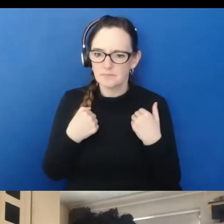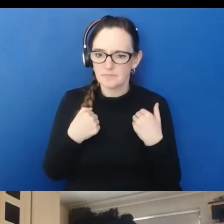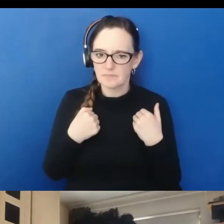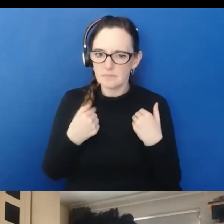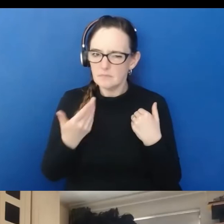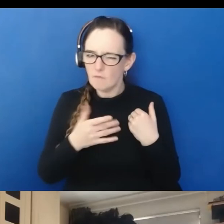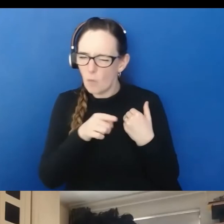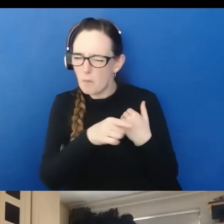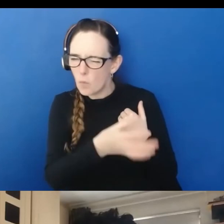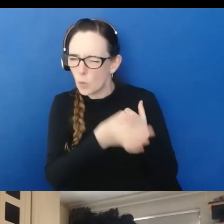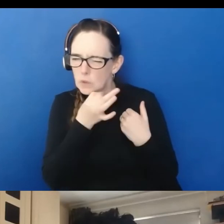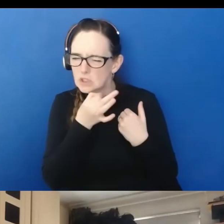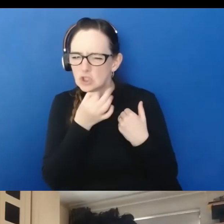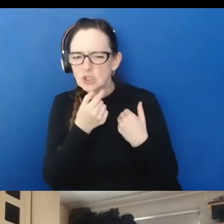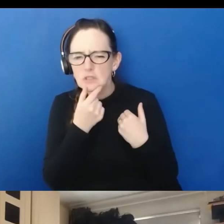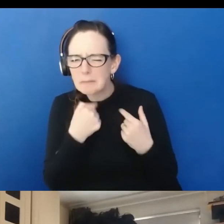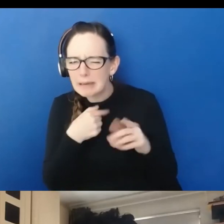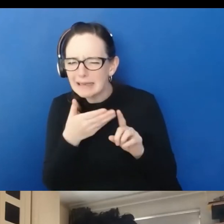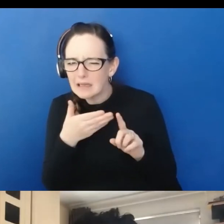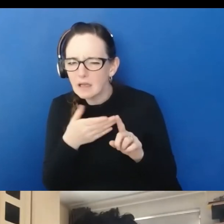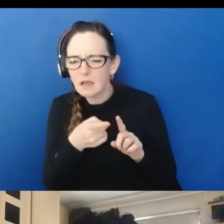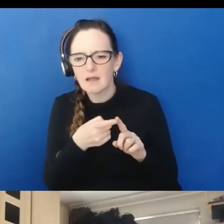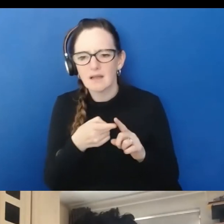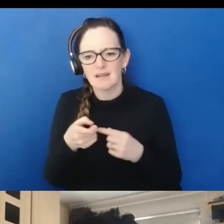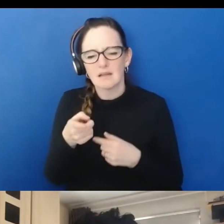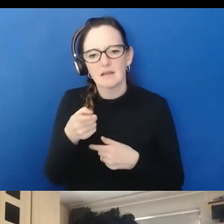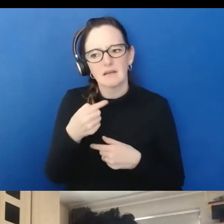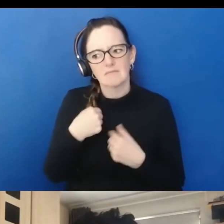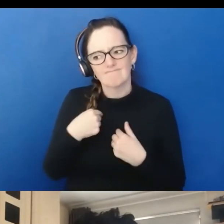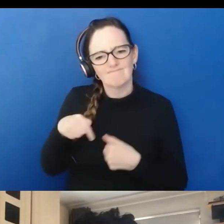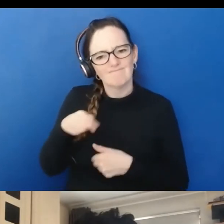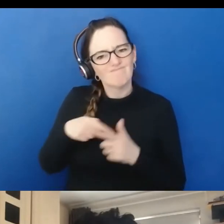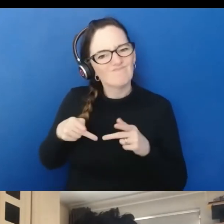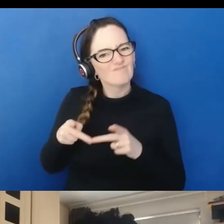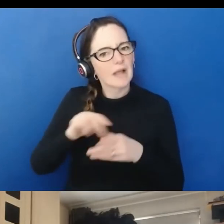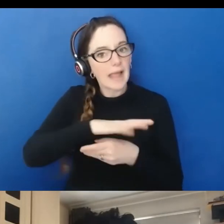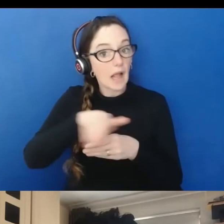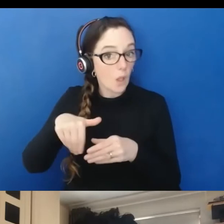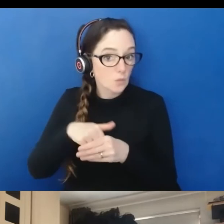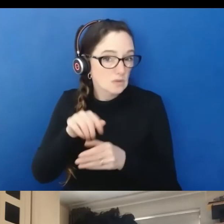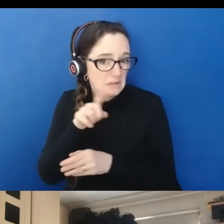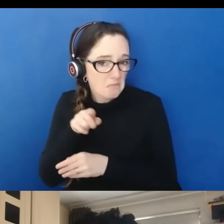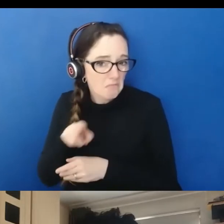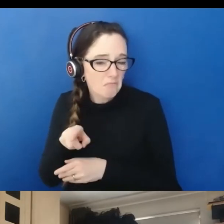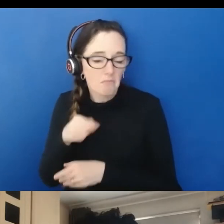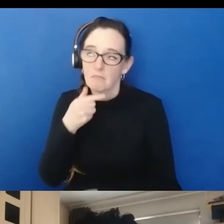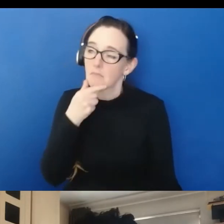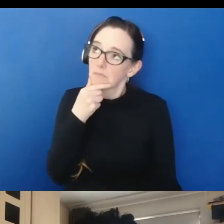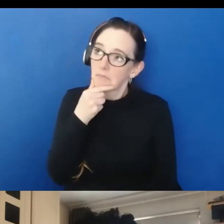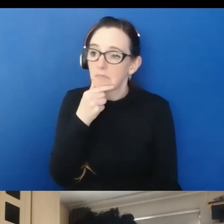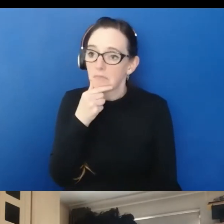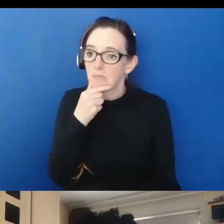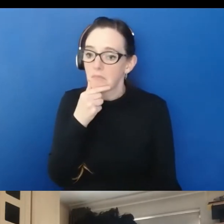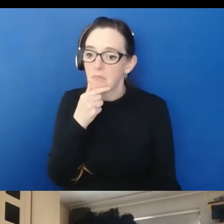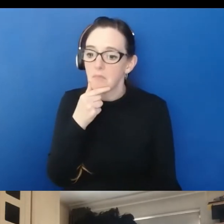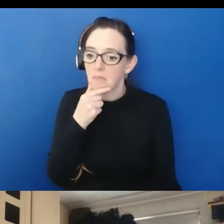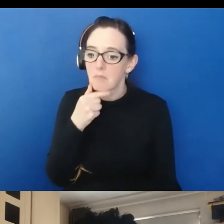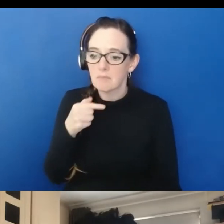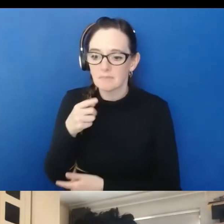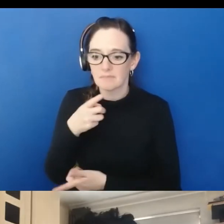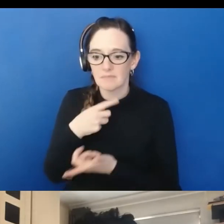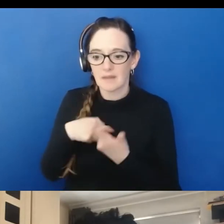question was how inclusive is that? But in a way this scaled up inclusivity is